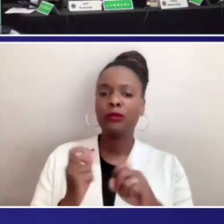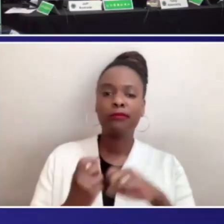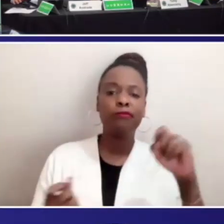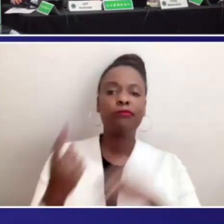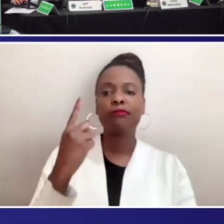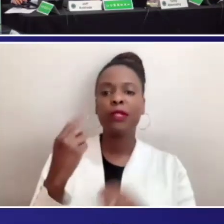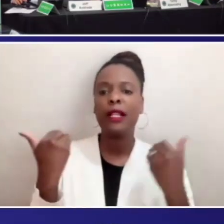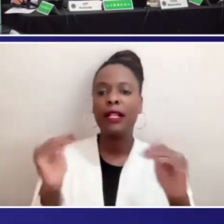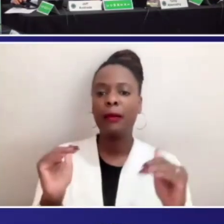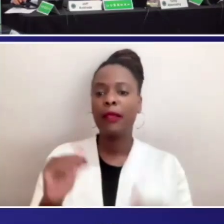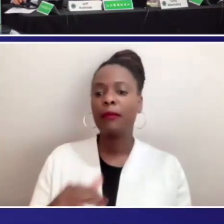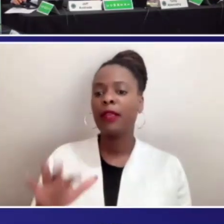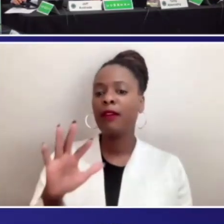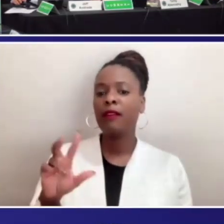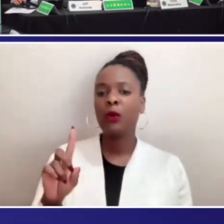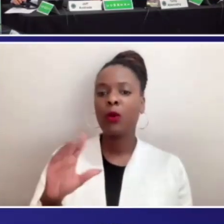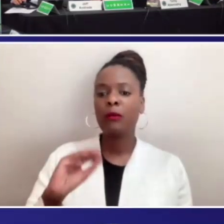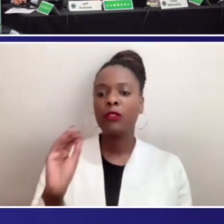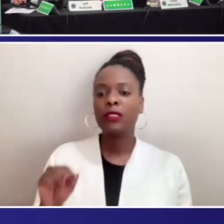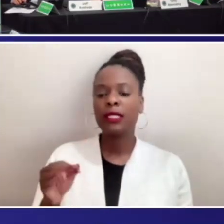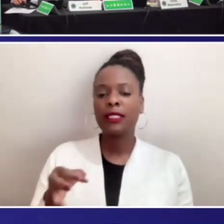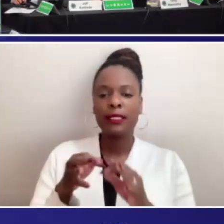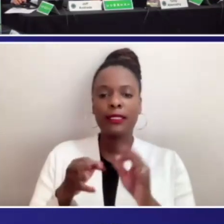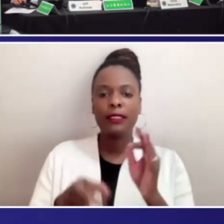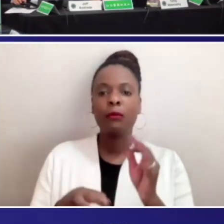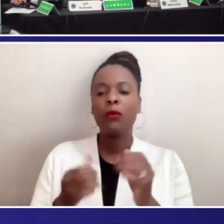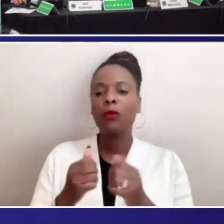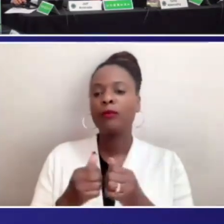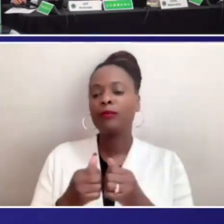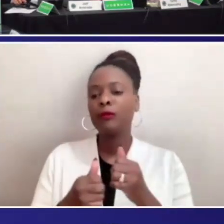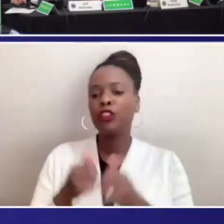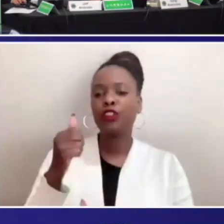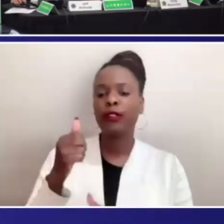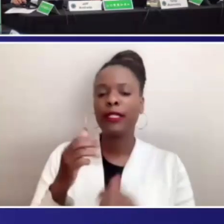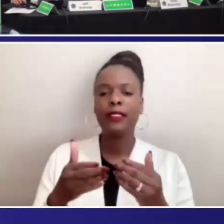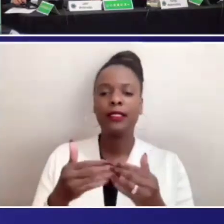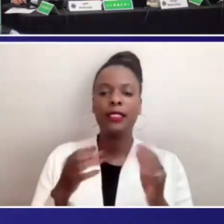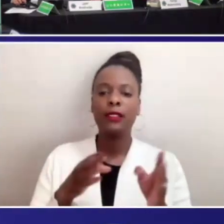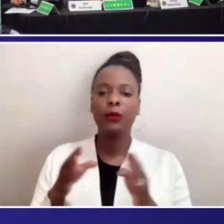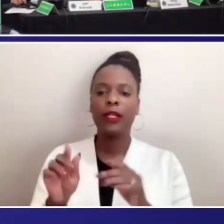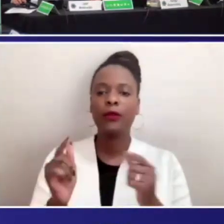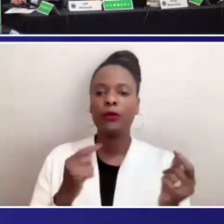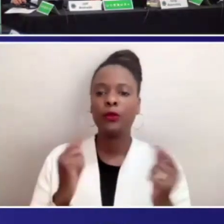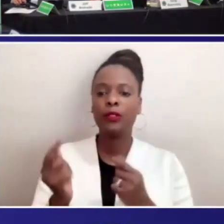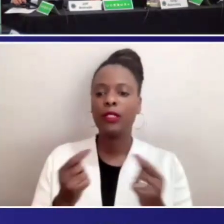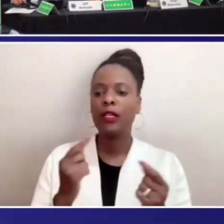So 51% being a simple majority is the easiest way to do that and for the purpose of discussion of the regs. But these are obviously not final regs.